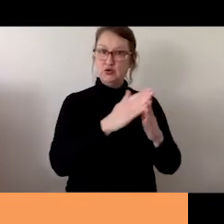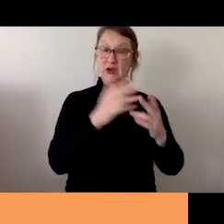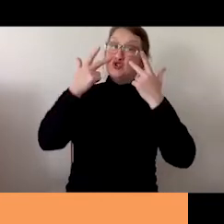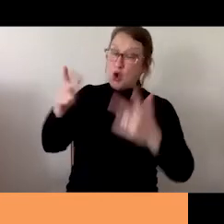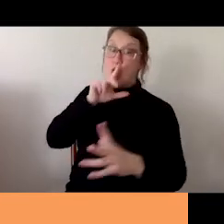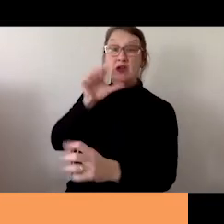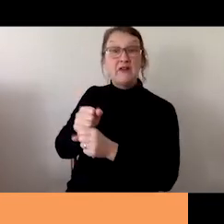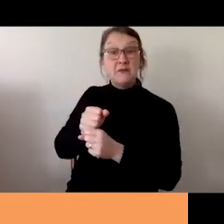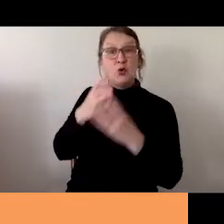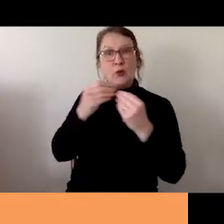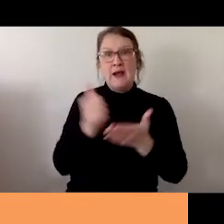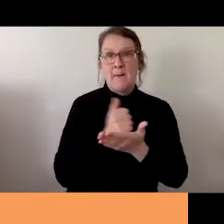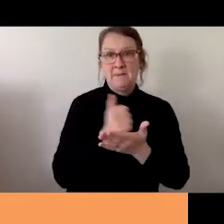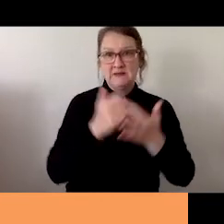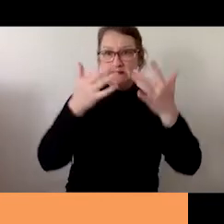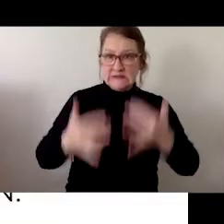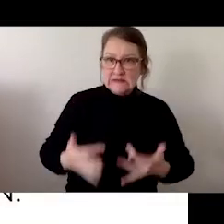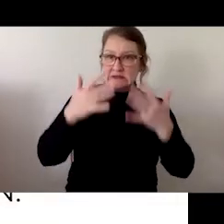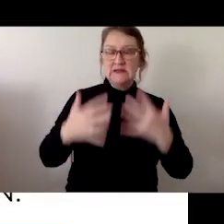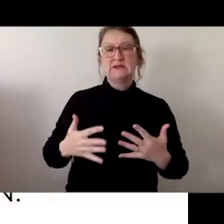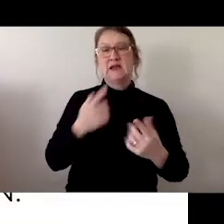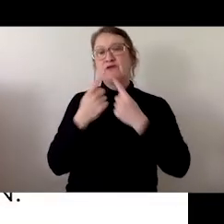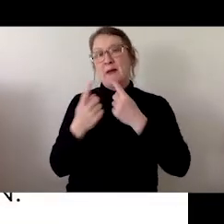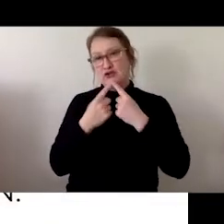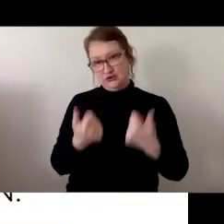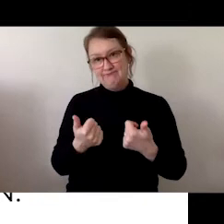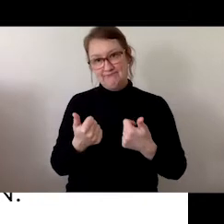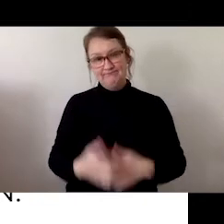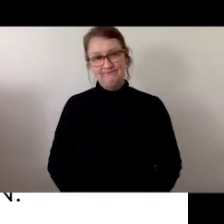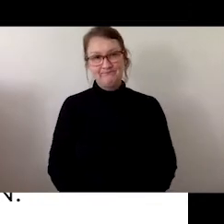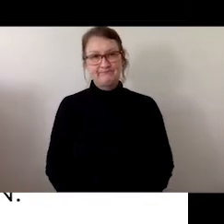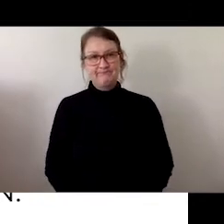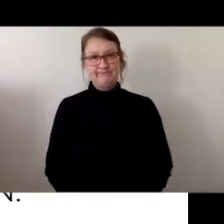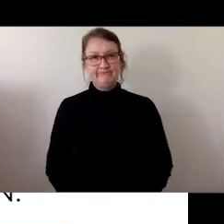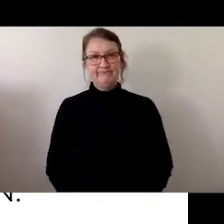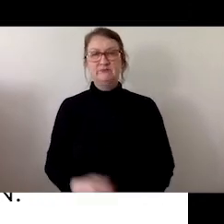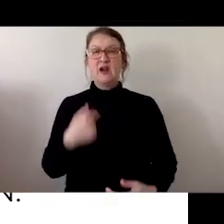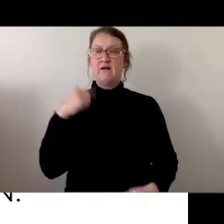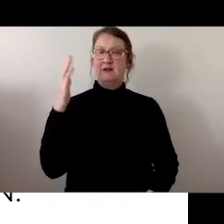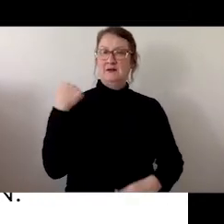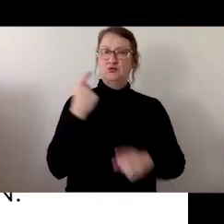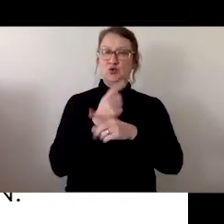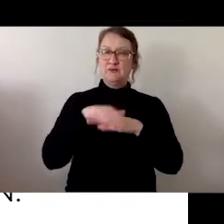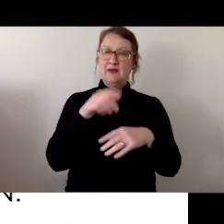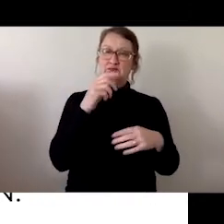them and be explicit about it. So those two or three ideas were ideas about the now.